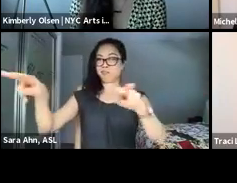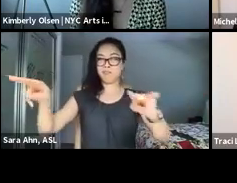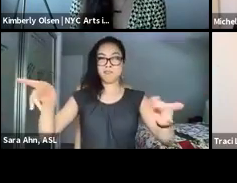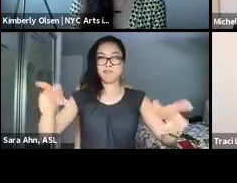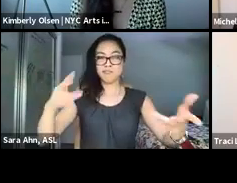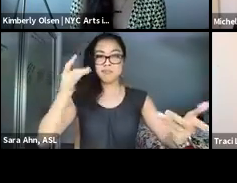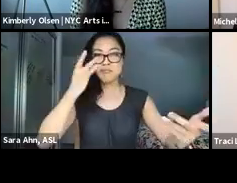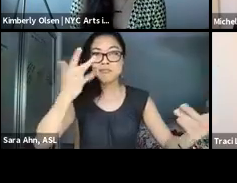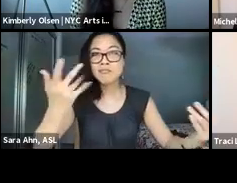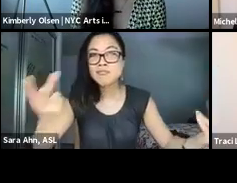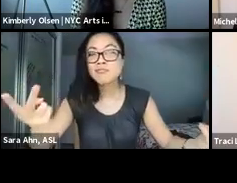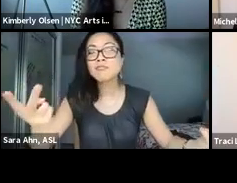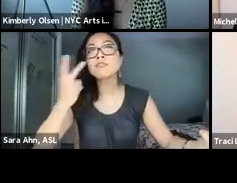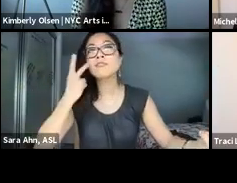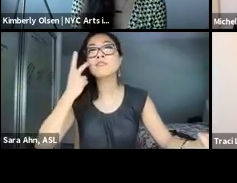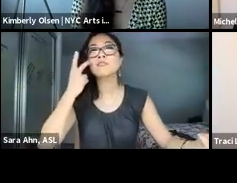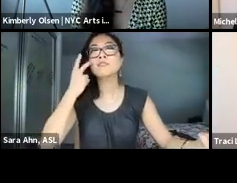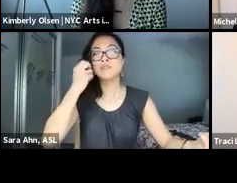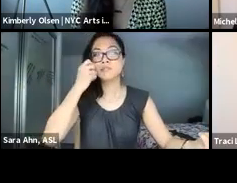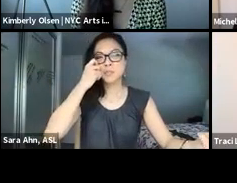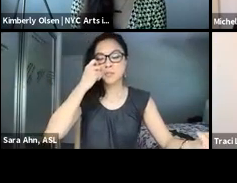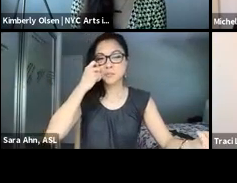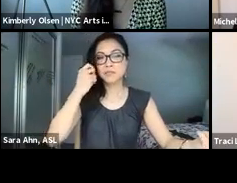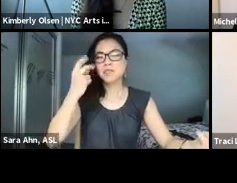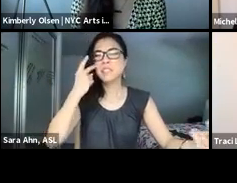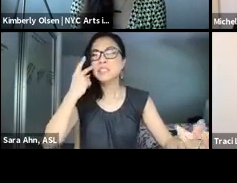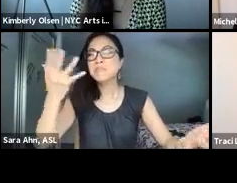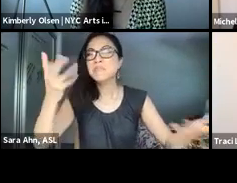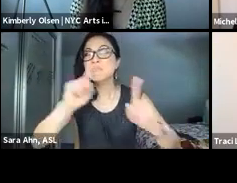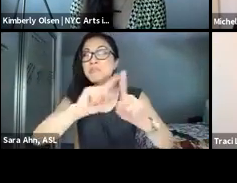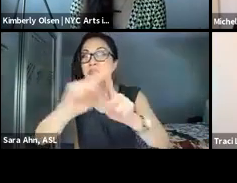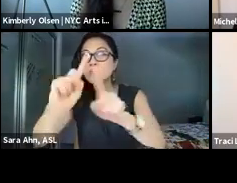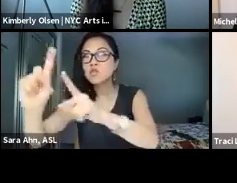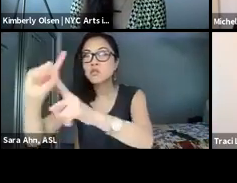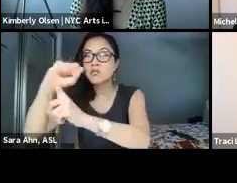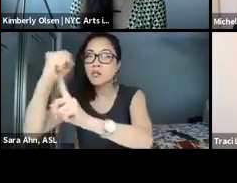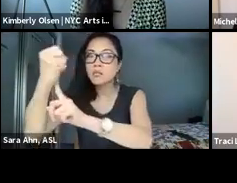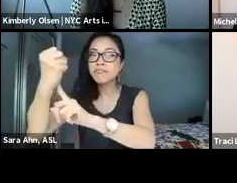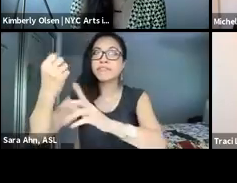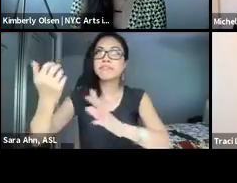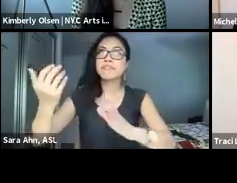next year. Traci Lester: I agree. It seems